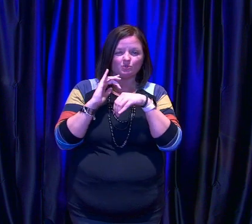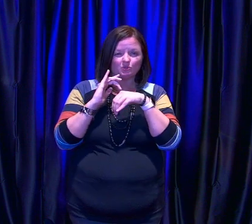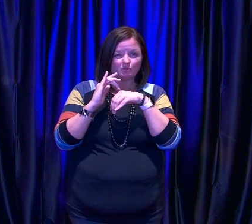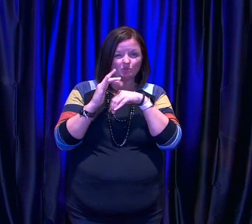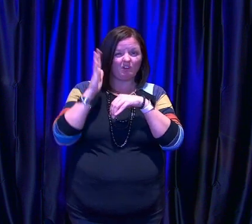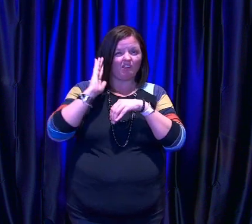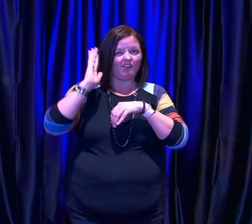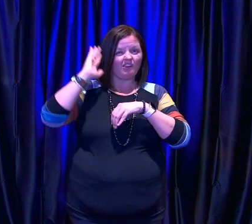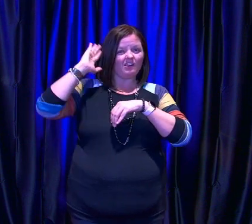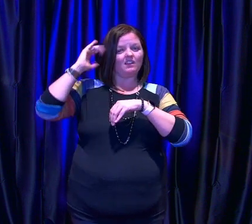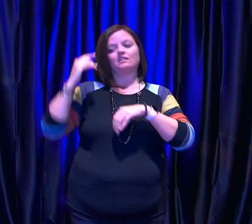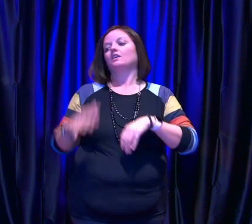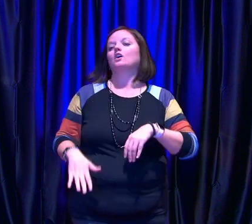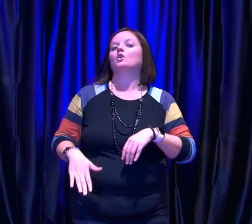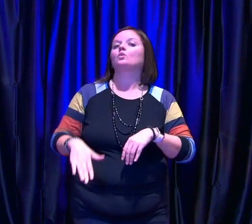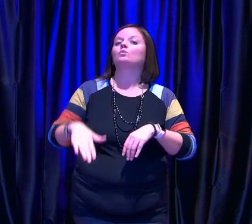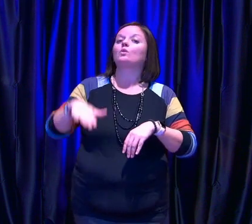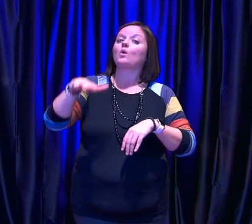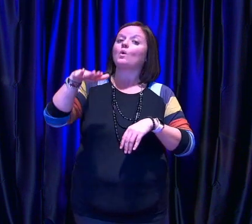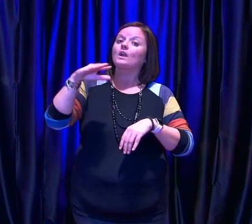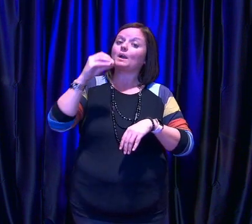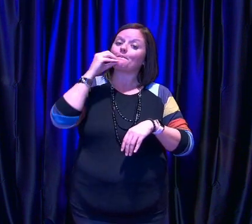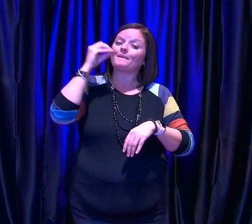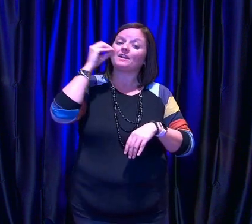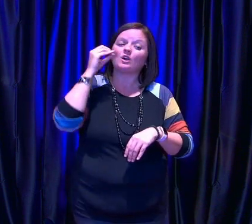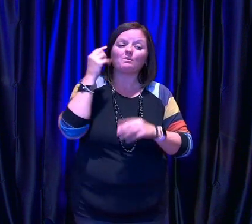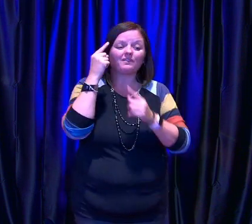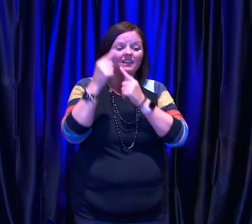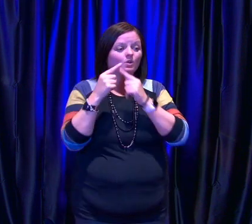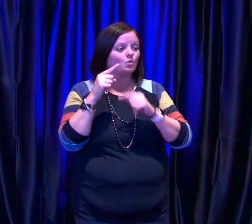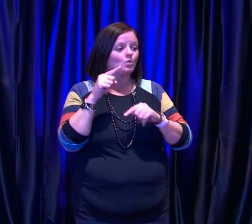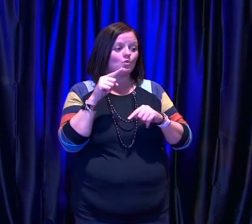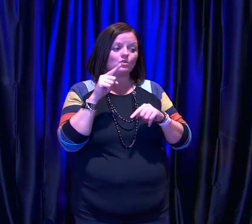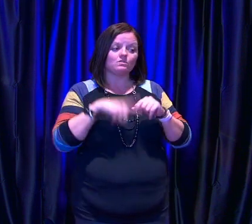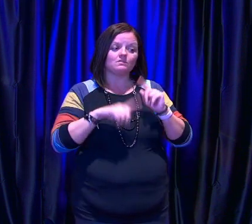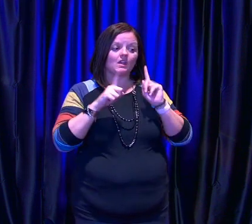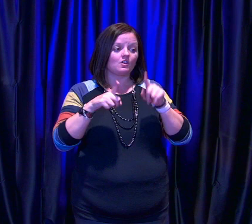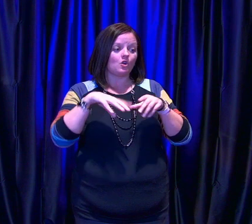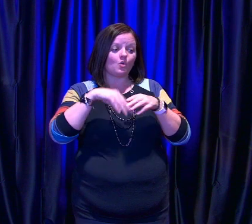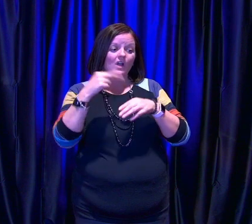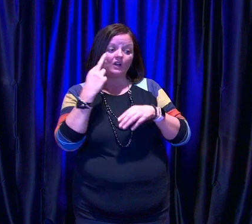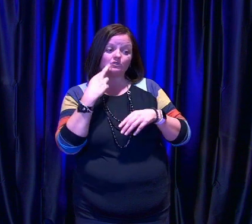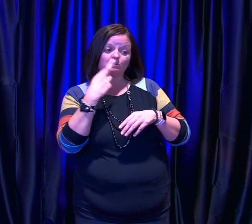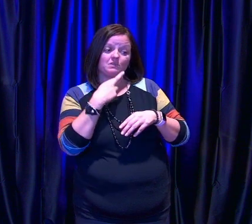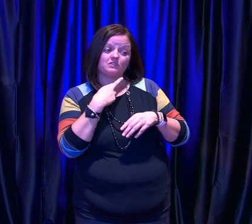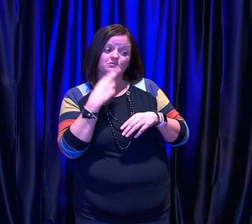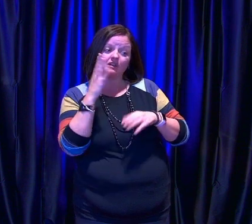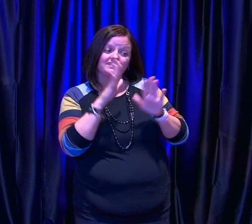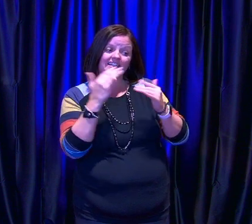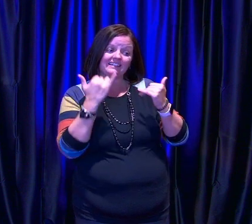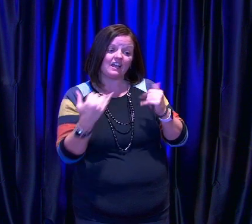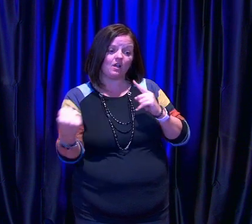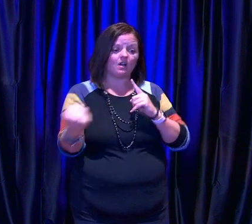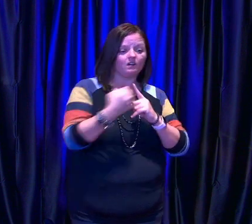when i had grown up being in the home thinking you don't go out to eat on sunday now all of a sudden the nazarene pastor